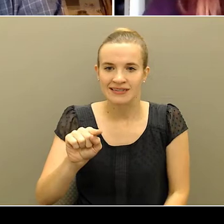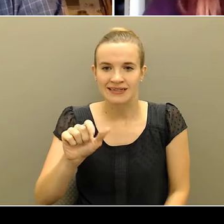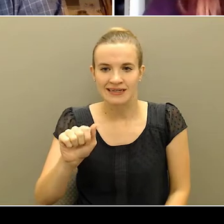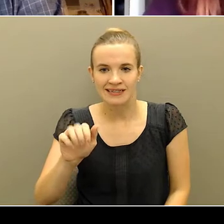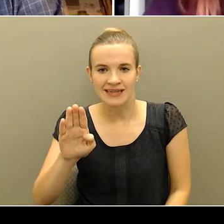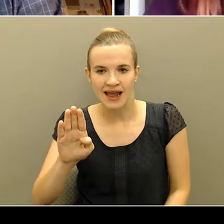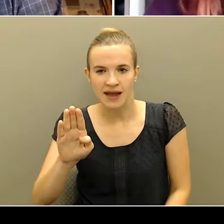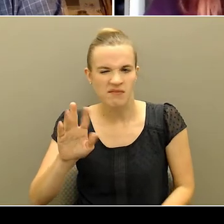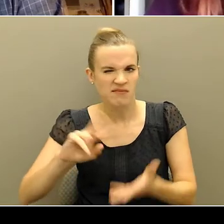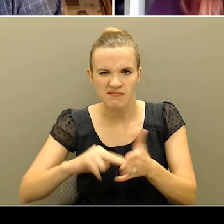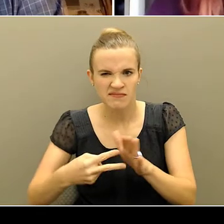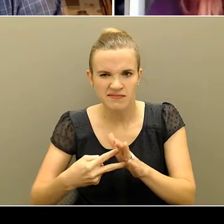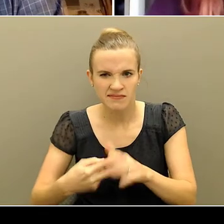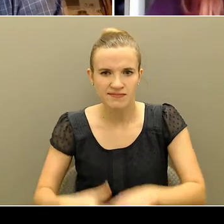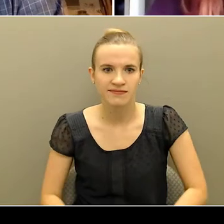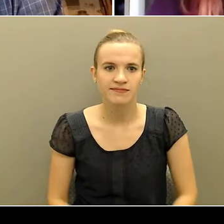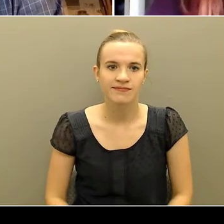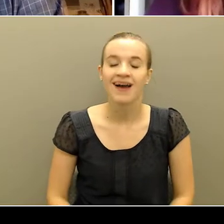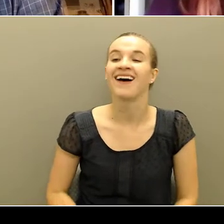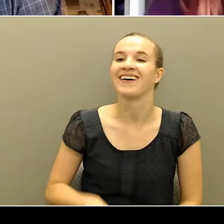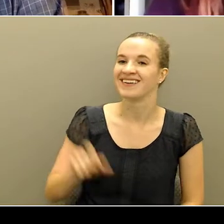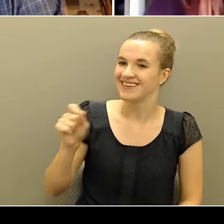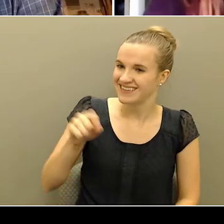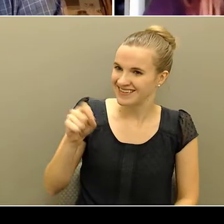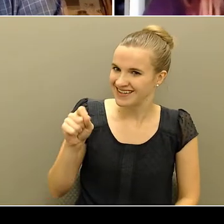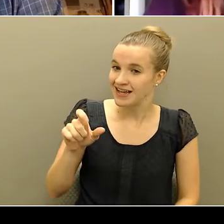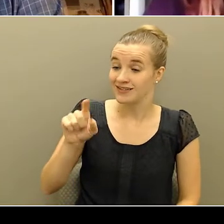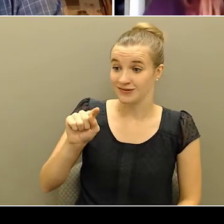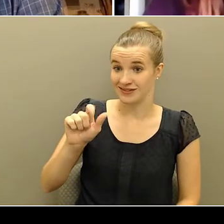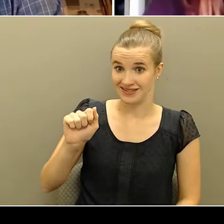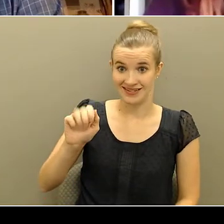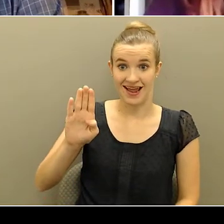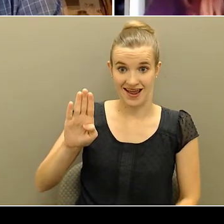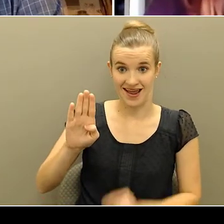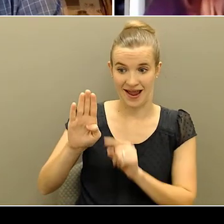paralyzed. I can't remember who said it to me. But it's fairly known in the